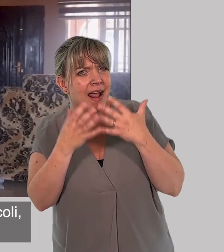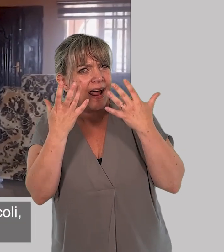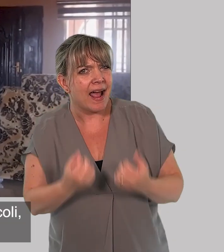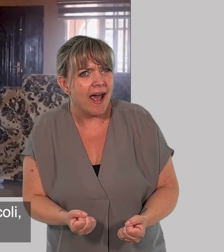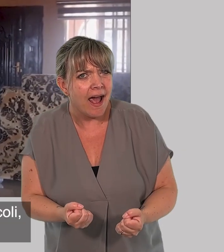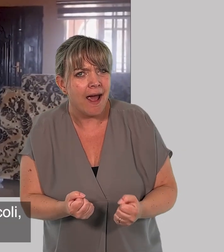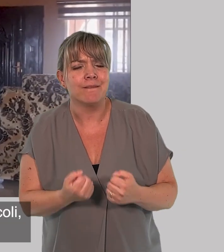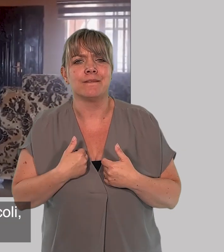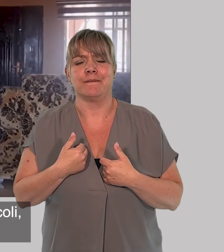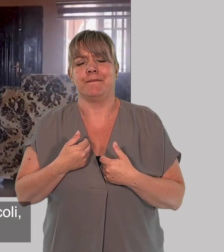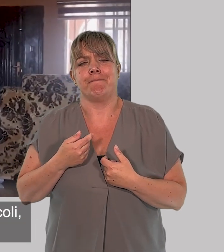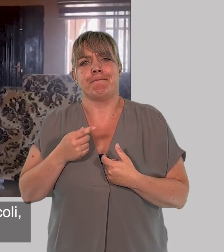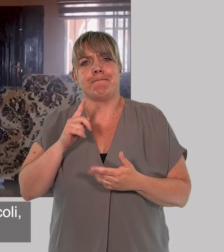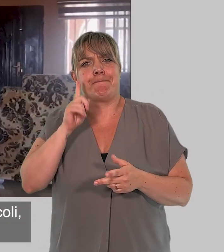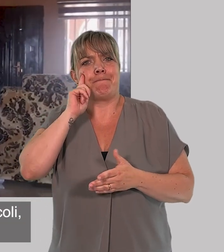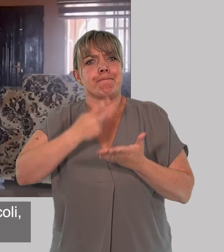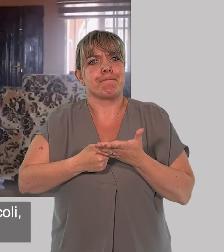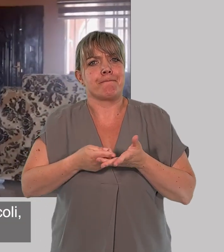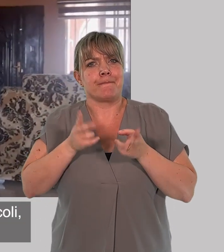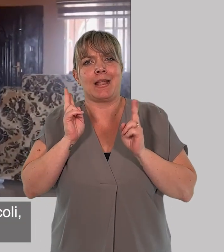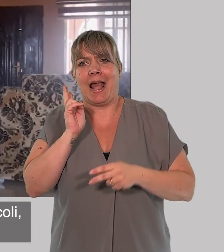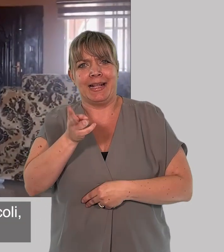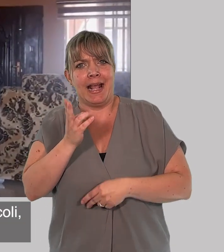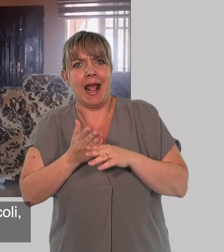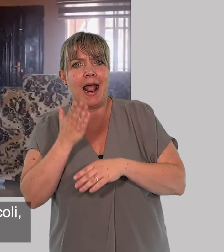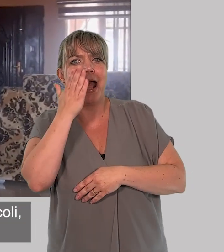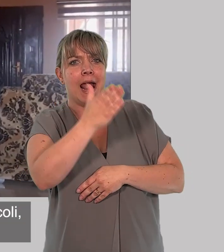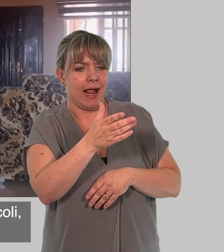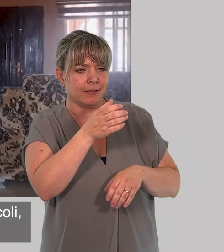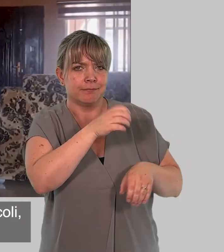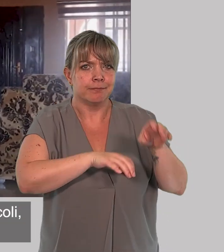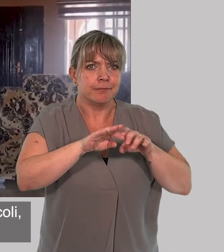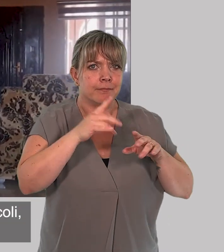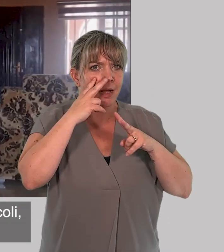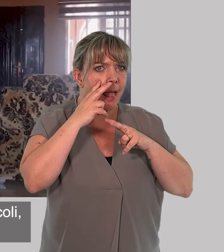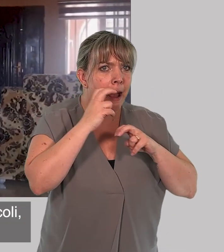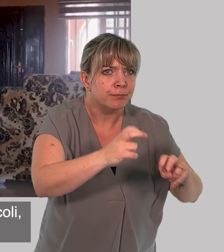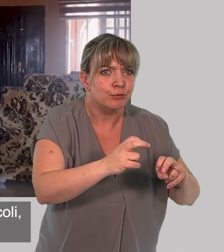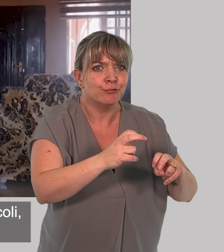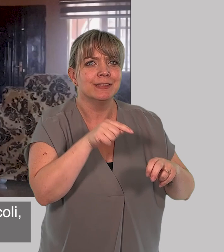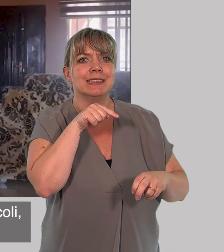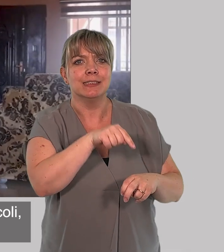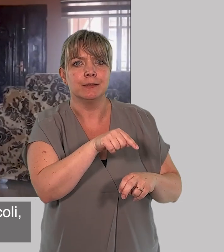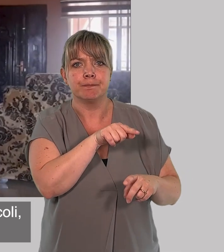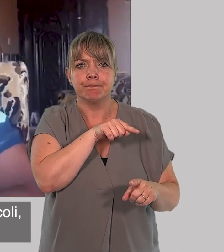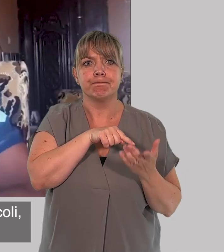which now shows that it was no longer escherichia coli, but staph aureus.